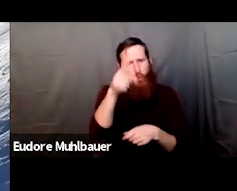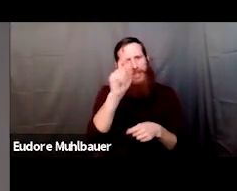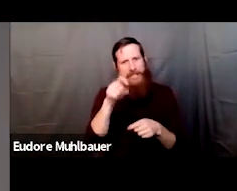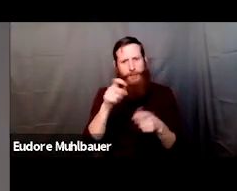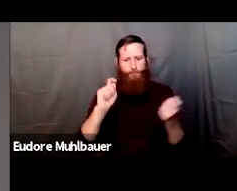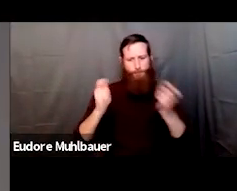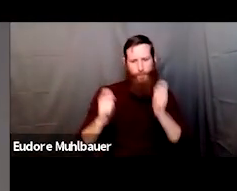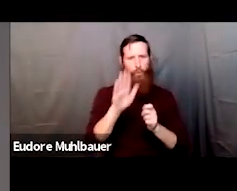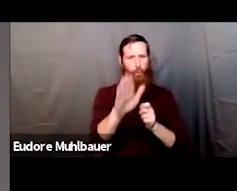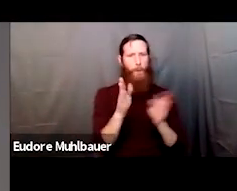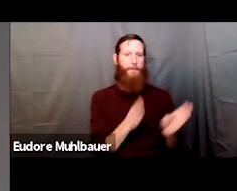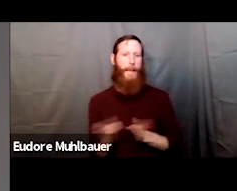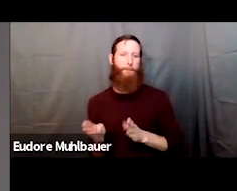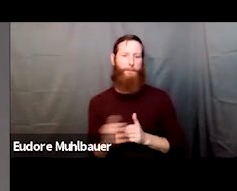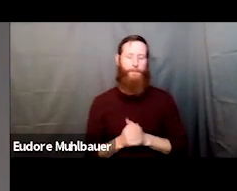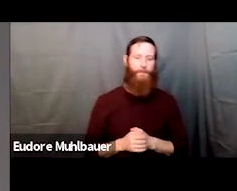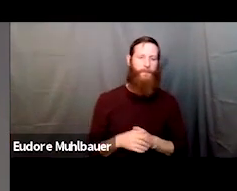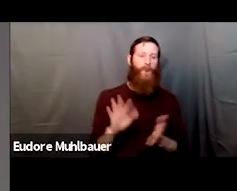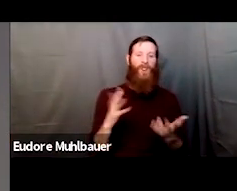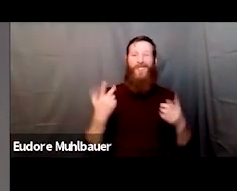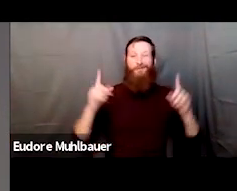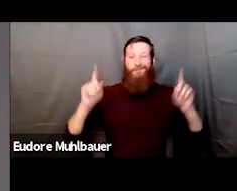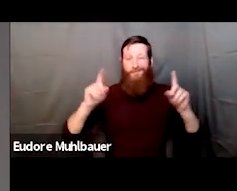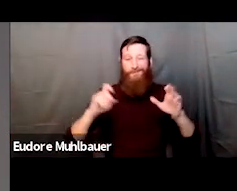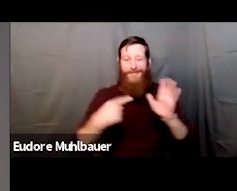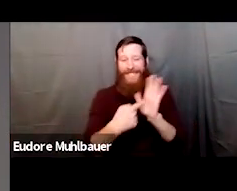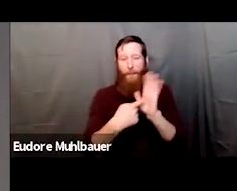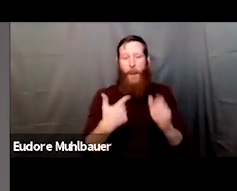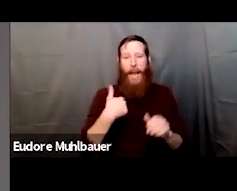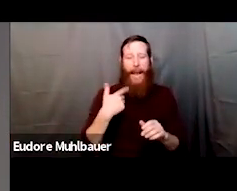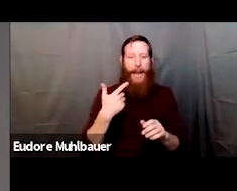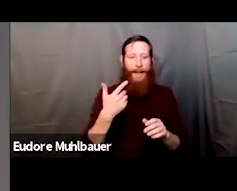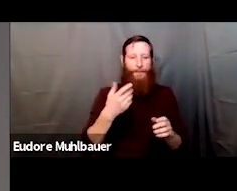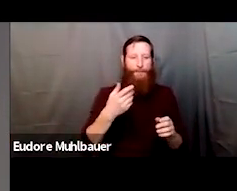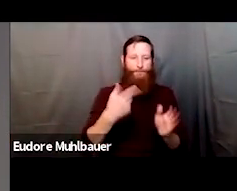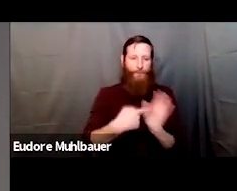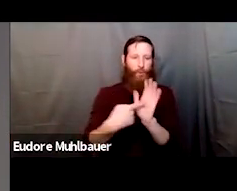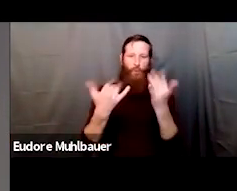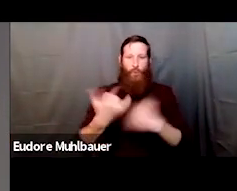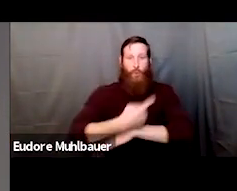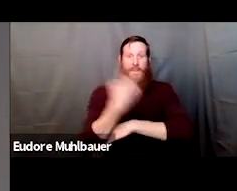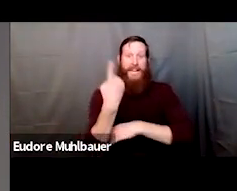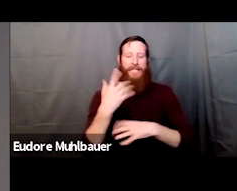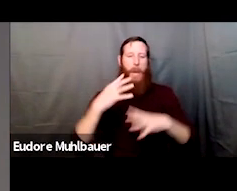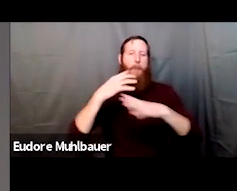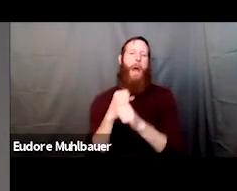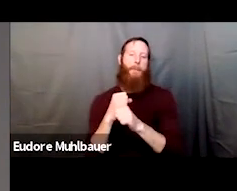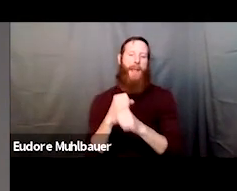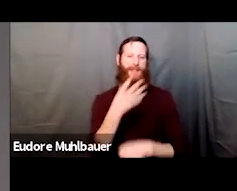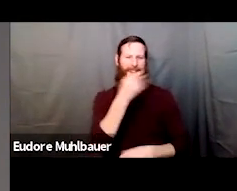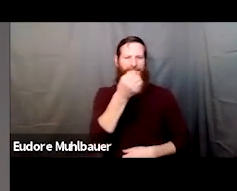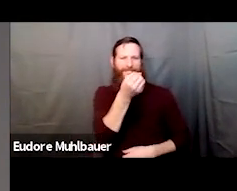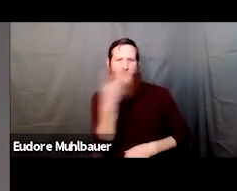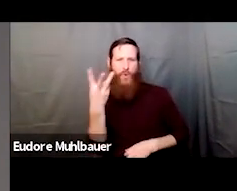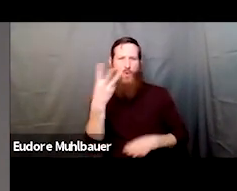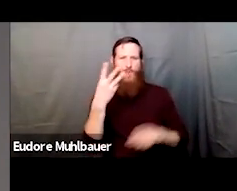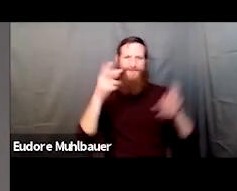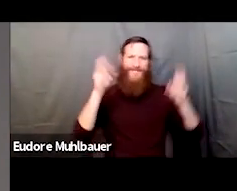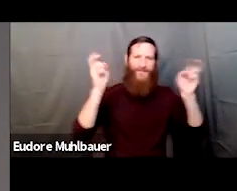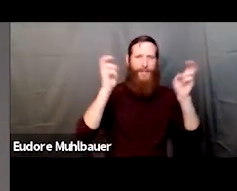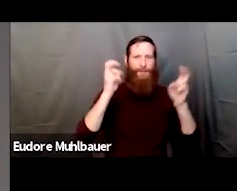So as a sample, I pulled up today's bottom line and highlighted a couple different phrases in here that are referring specifically to unstable snow